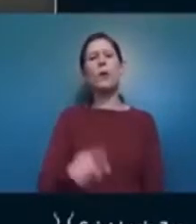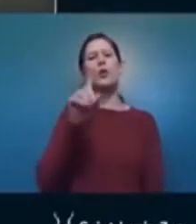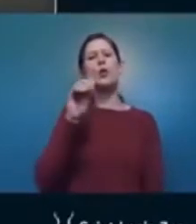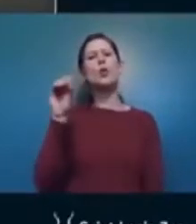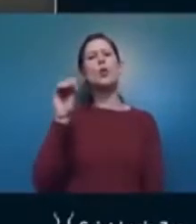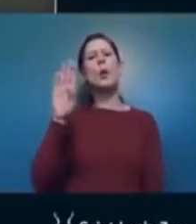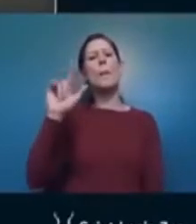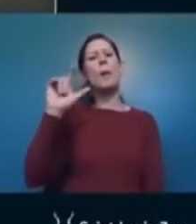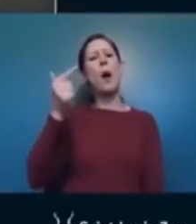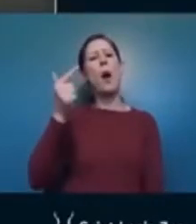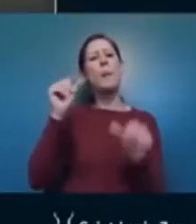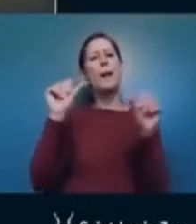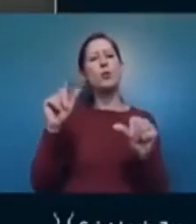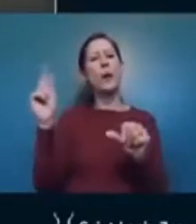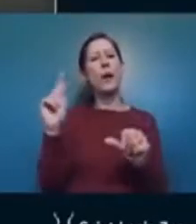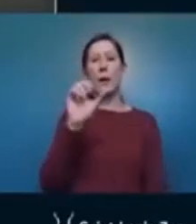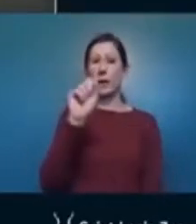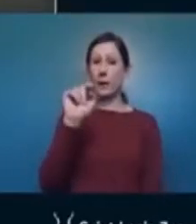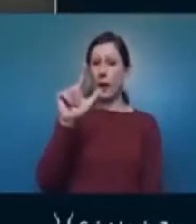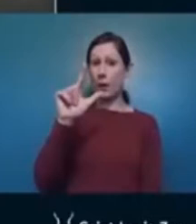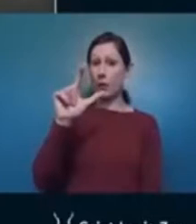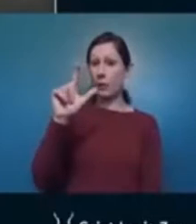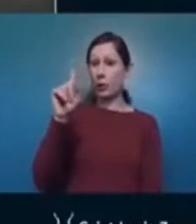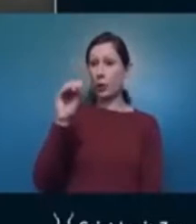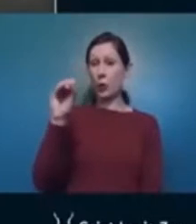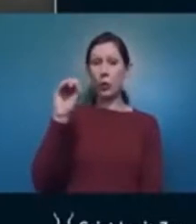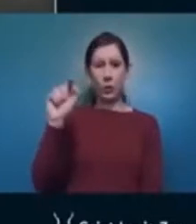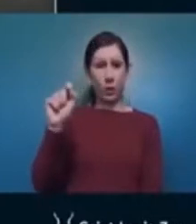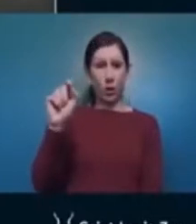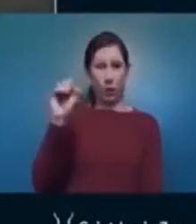The Zoo's blog age can be found at stlzoo.org, then click on